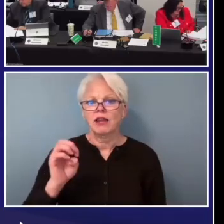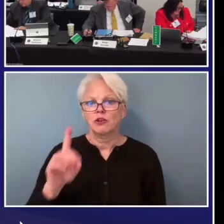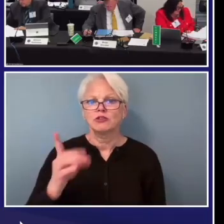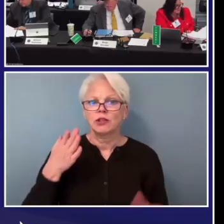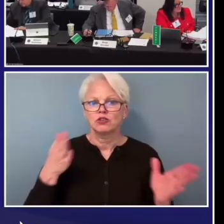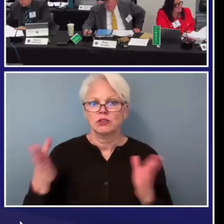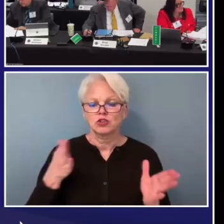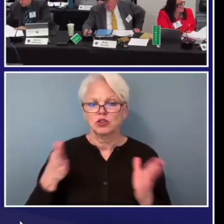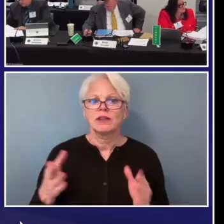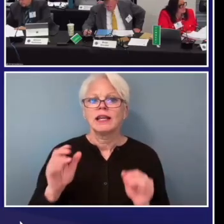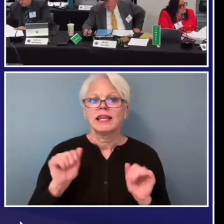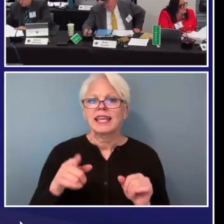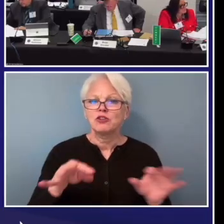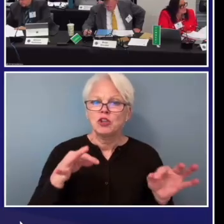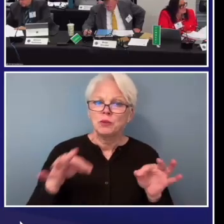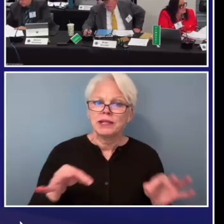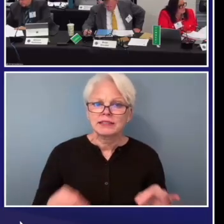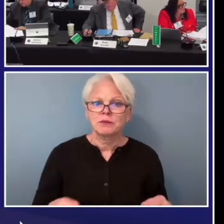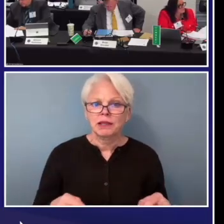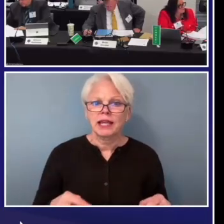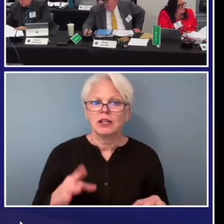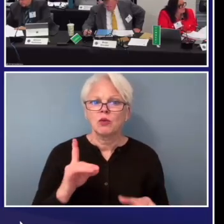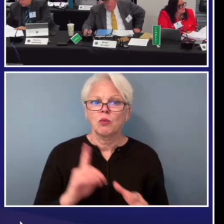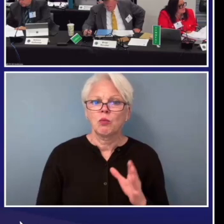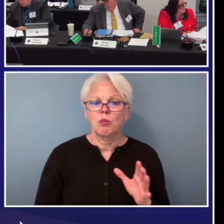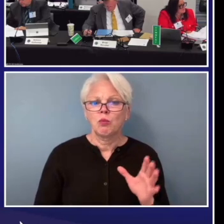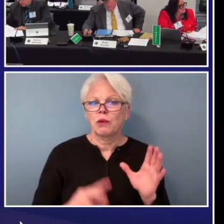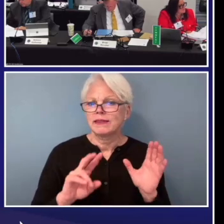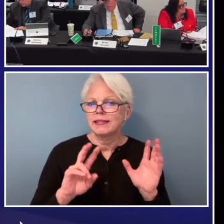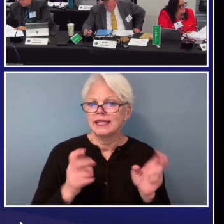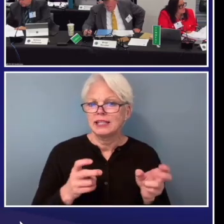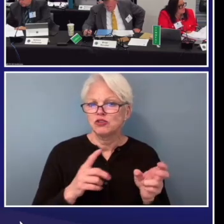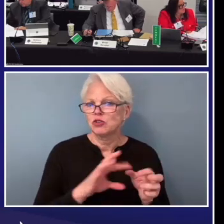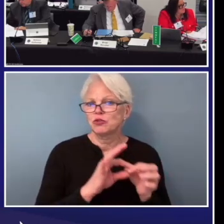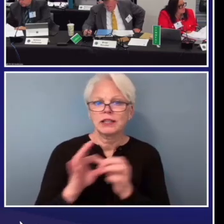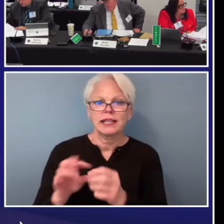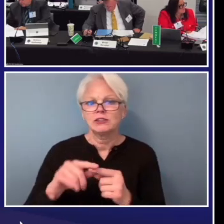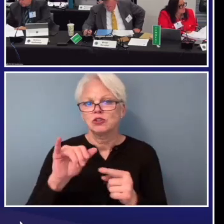Can you explain what the issue is relating to that provision and what